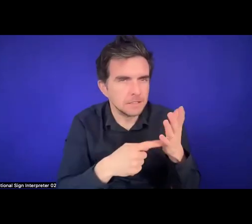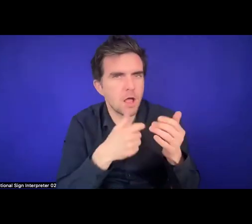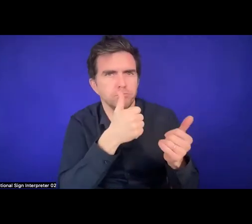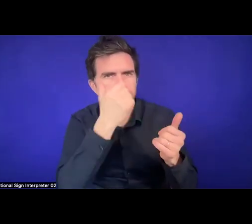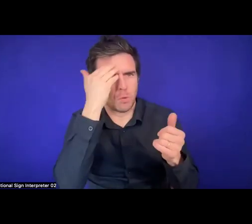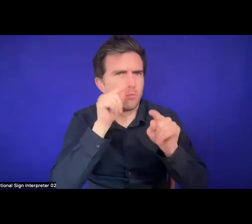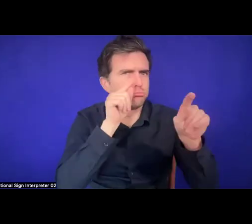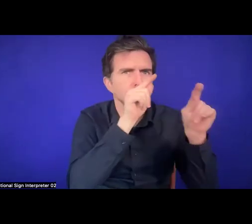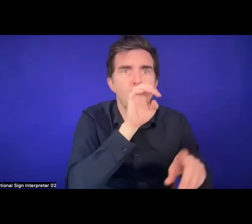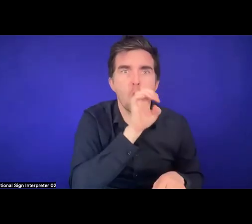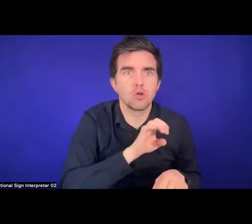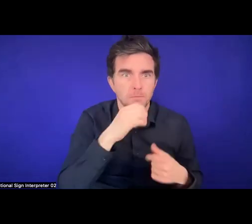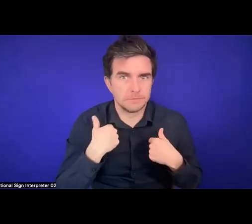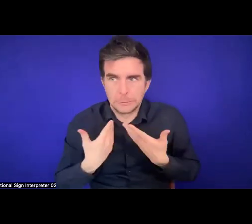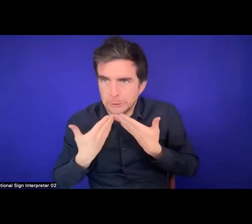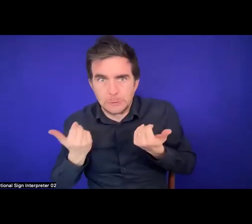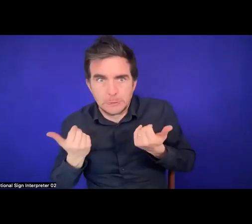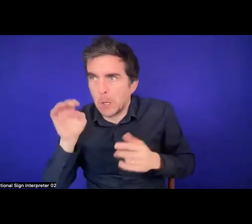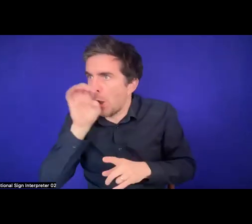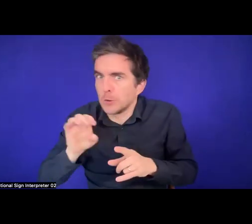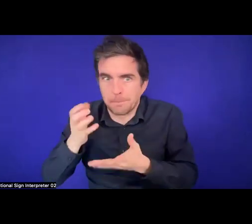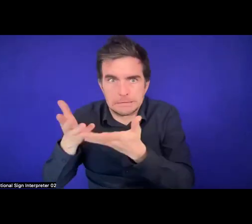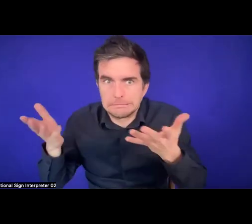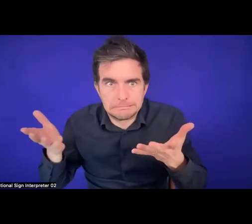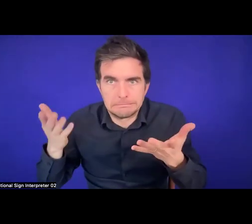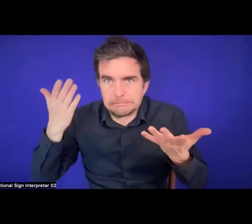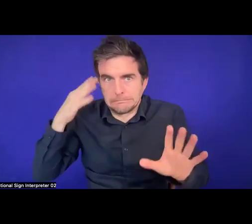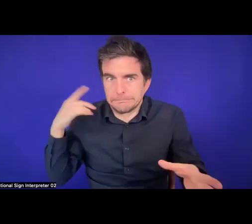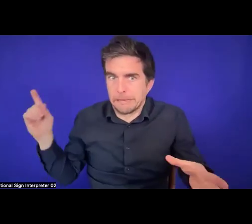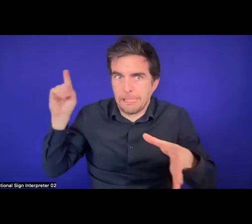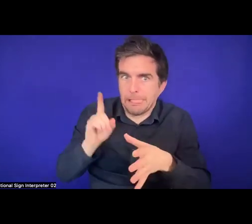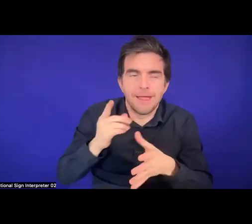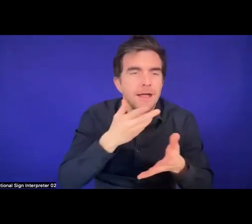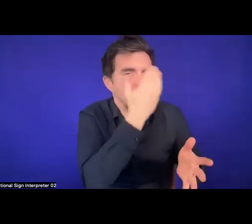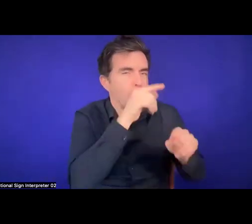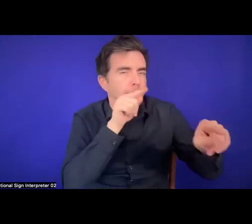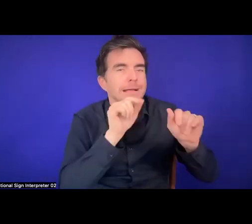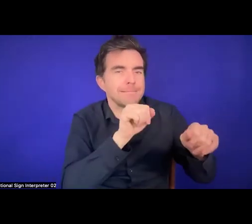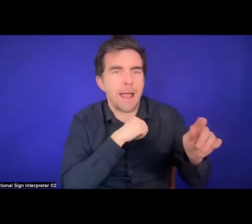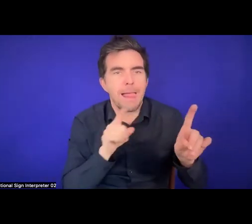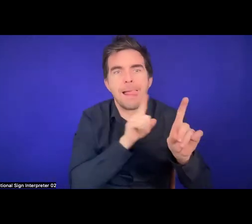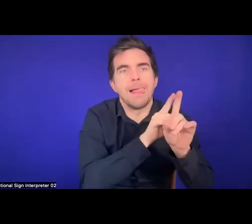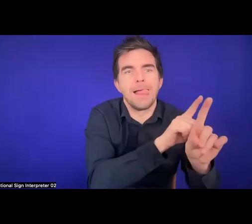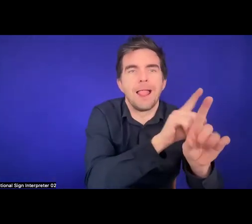might want to work with me on this project. From there, János said the project